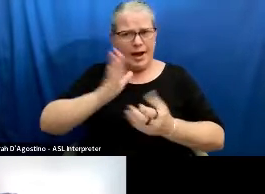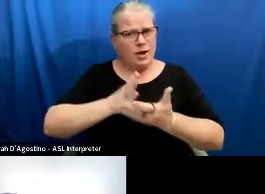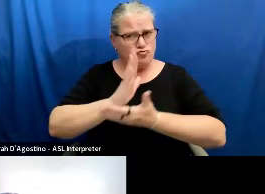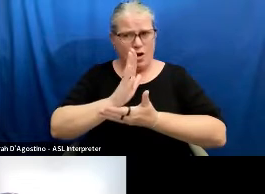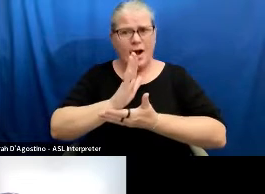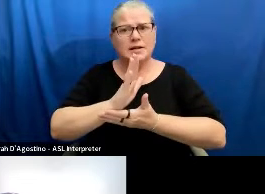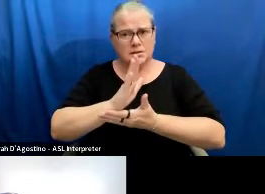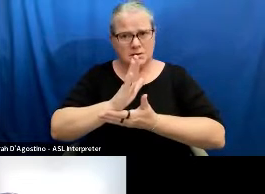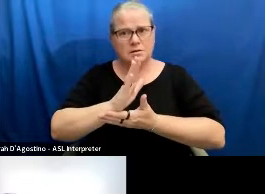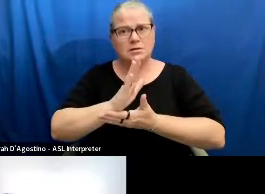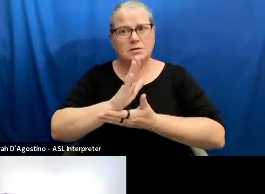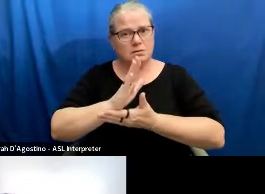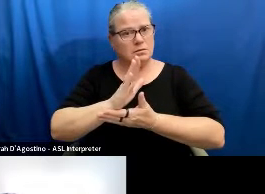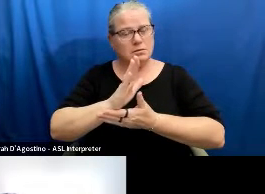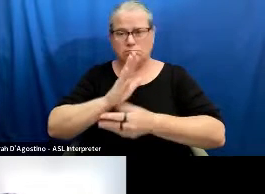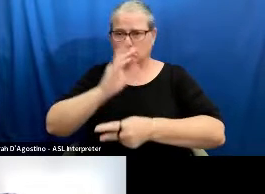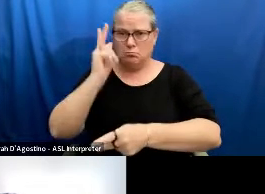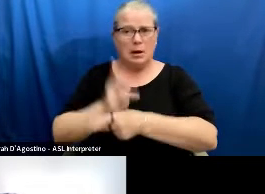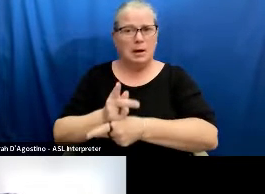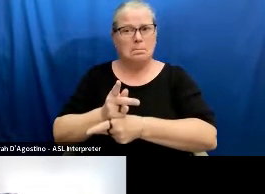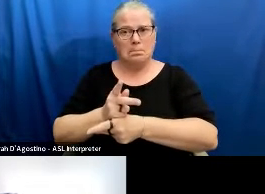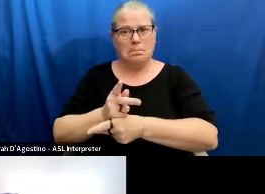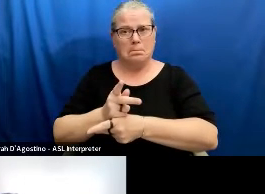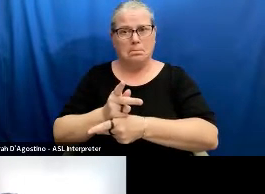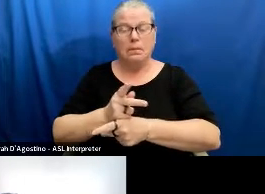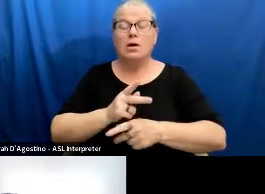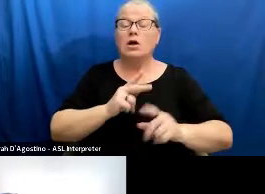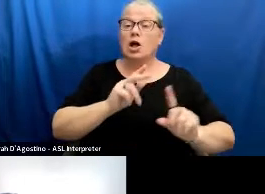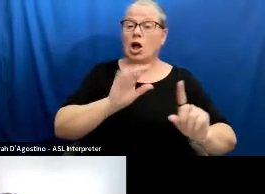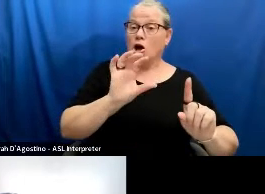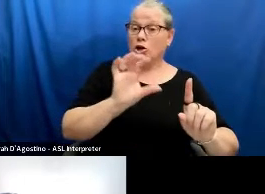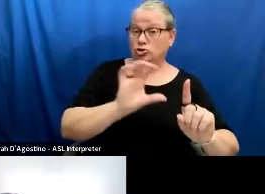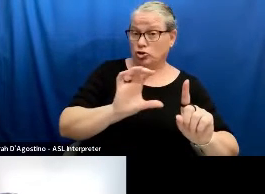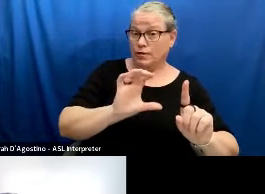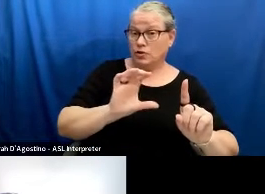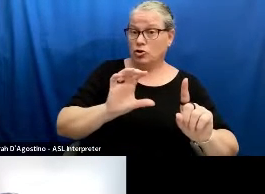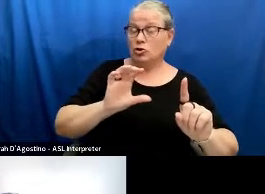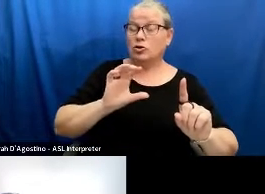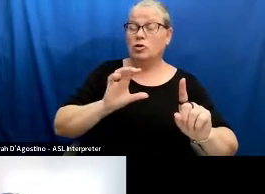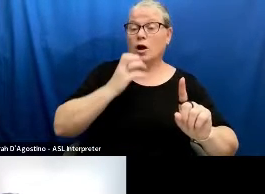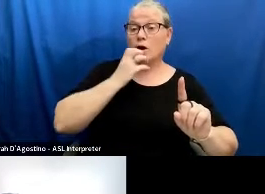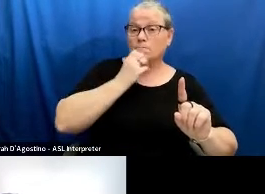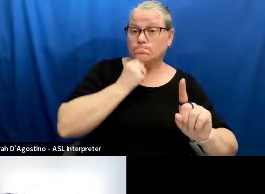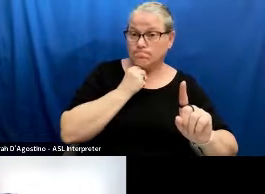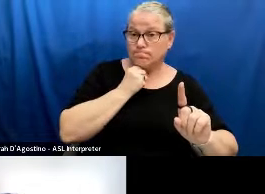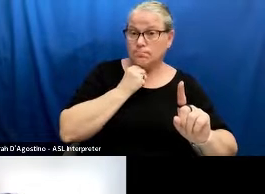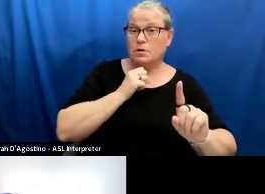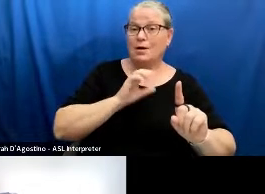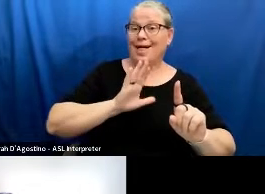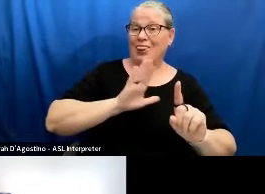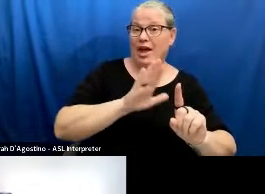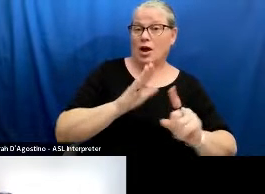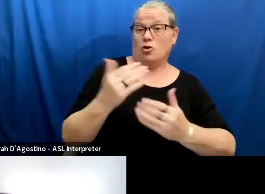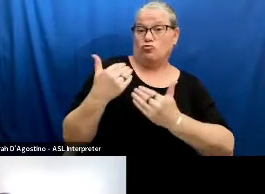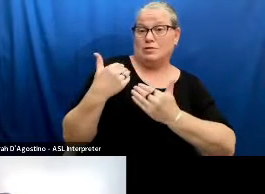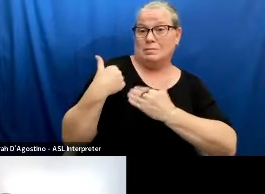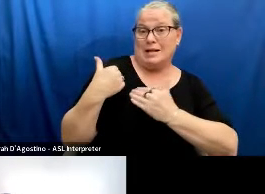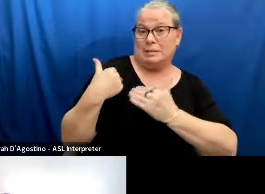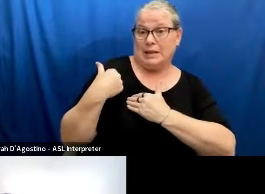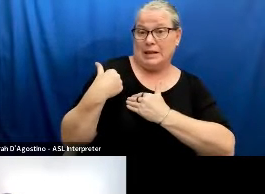specifically taken away by the probate court judge at the time the conservatorship is established